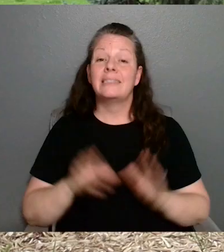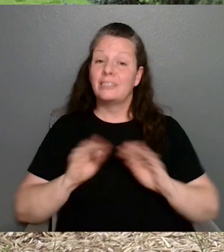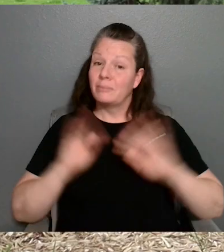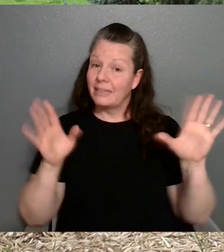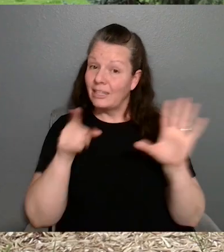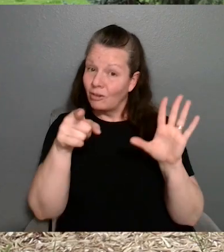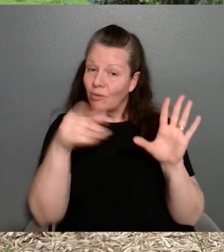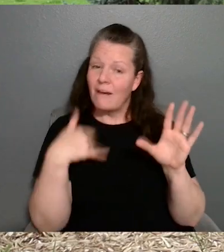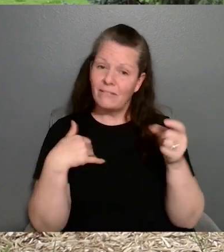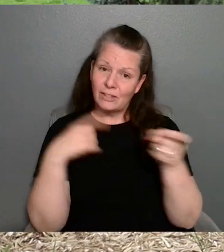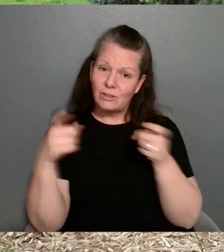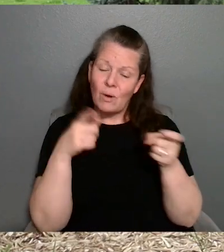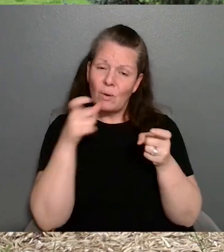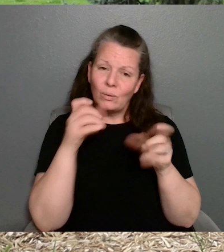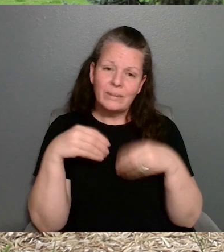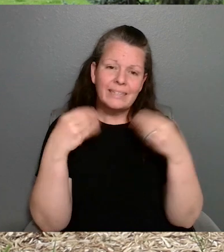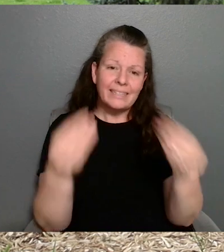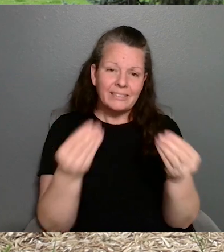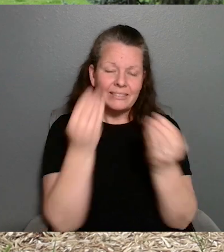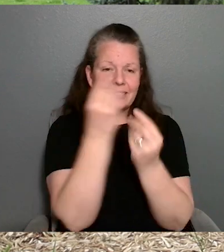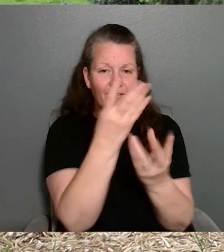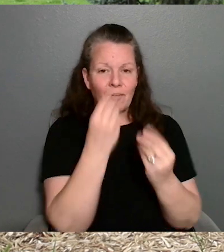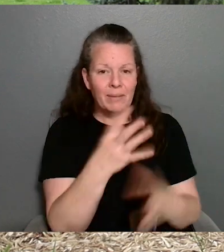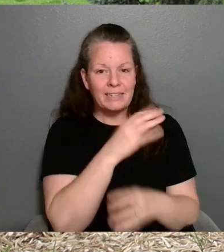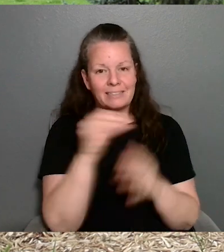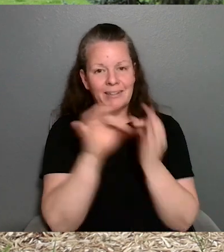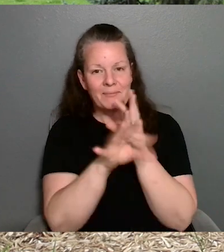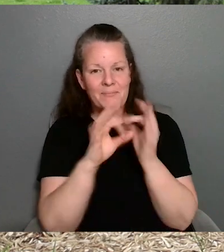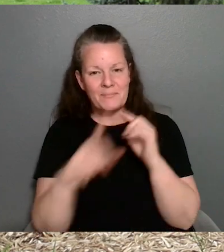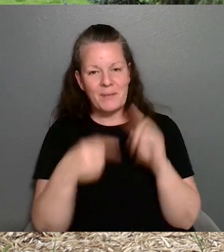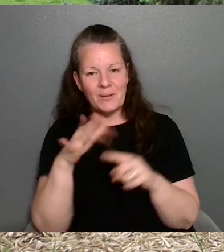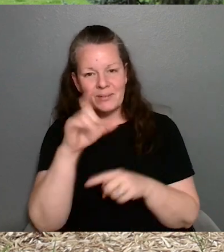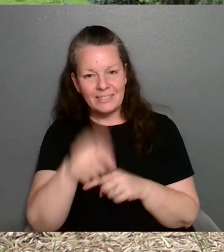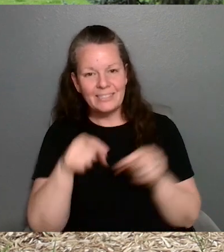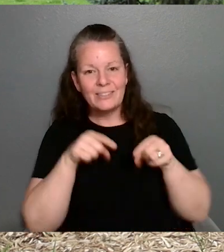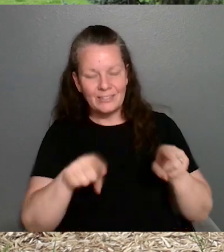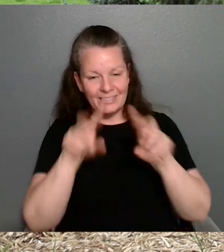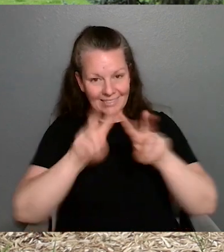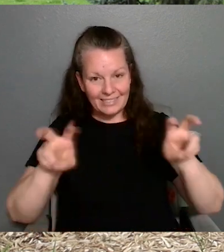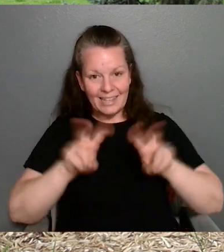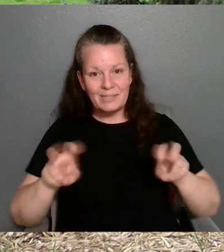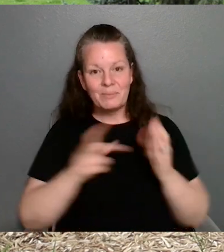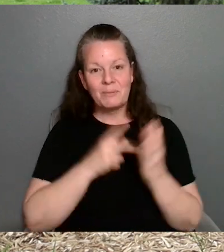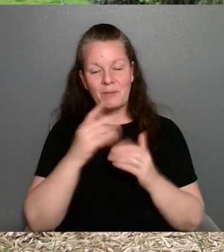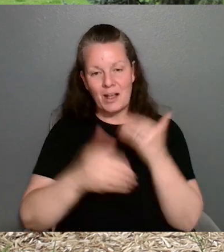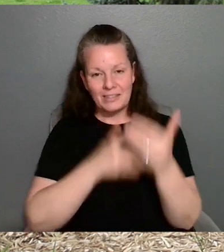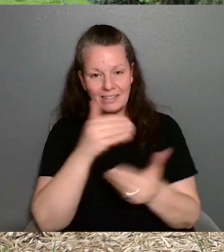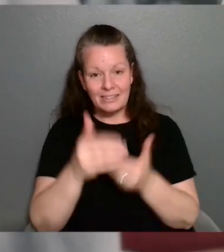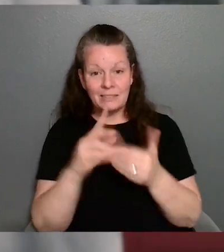To be clear, you have control over who gives information and input about your needs during the assessment process.